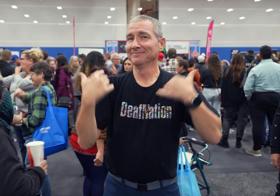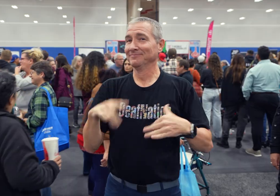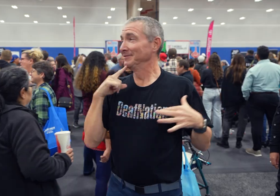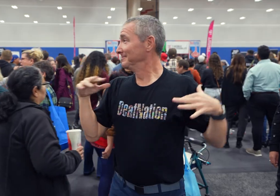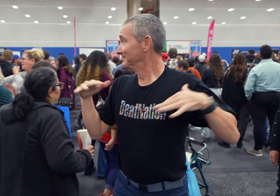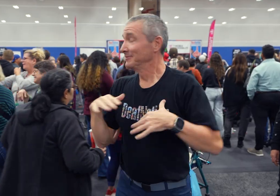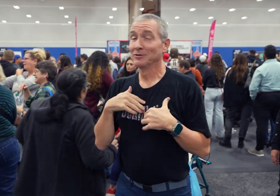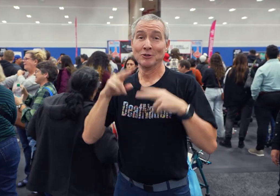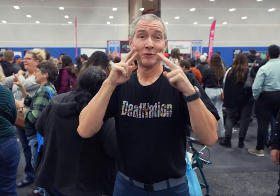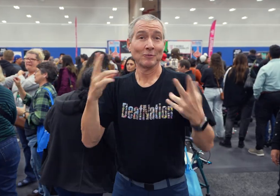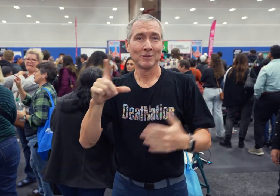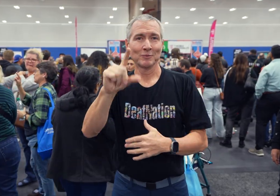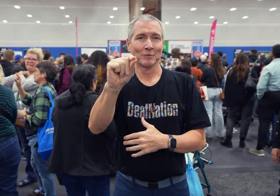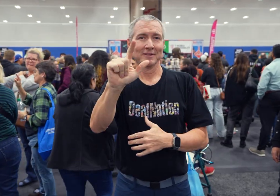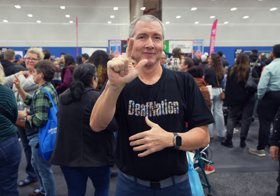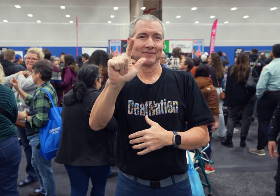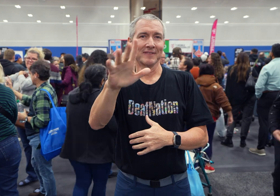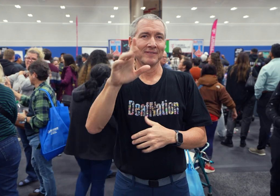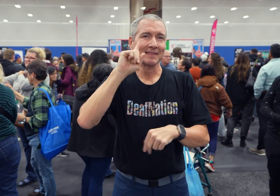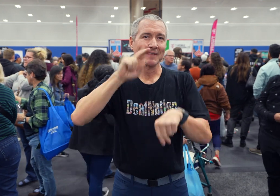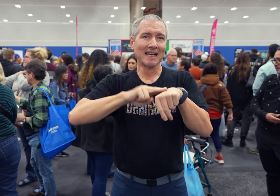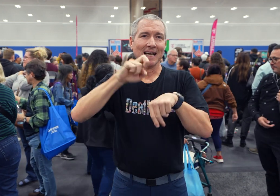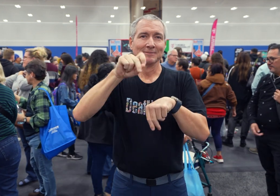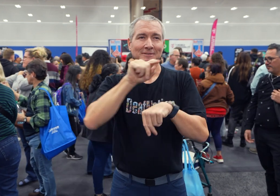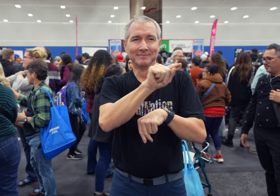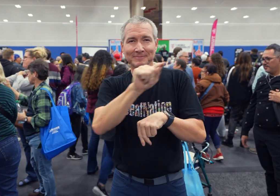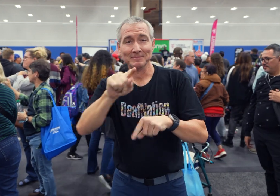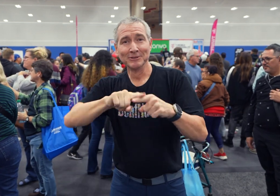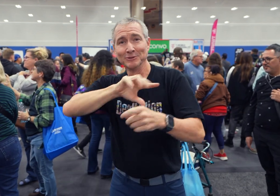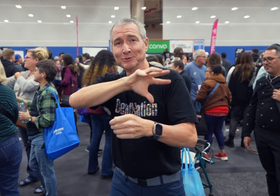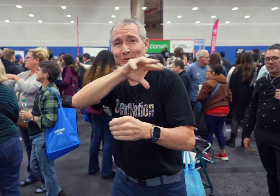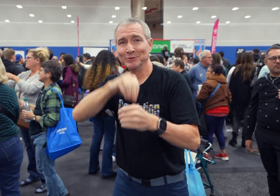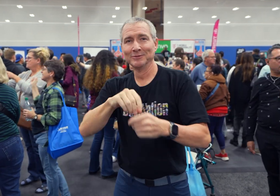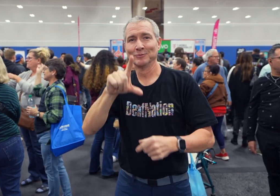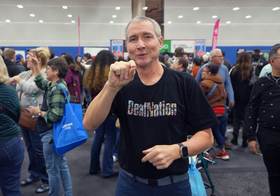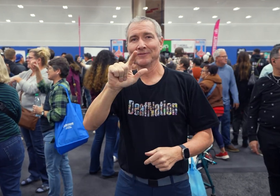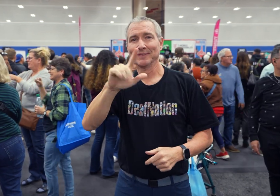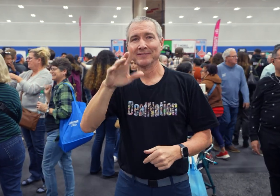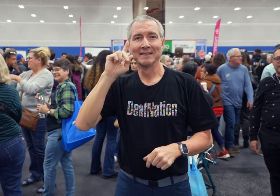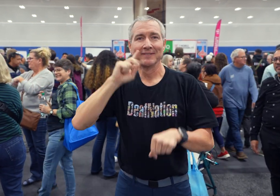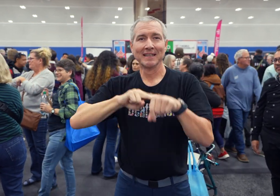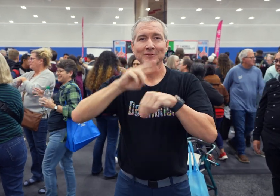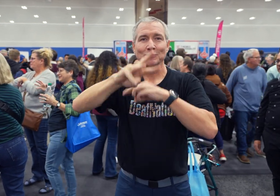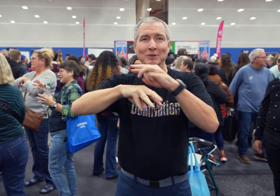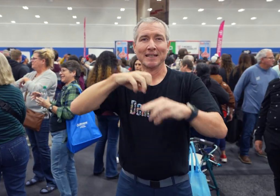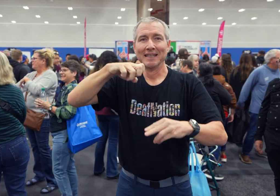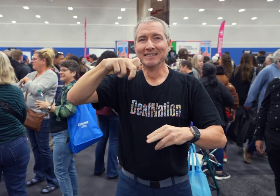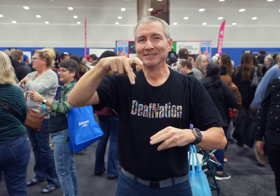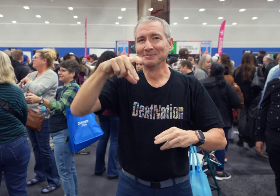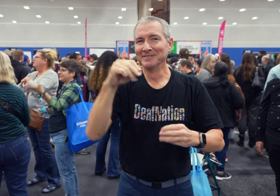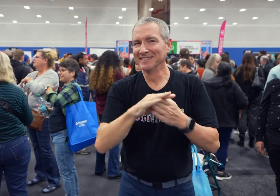We're looking forward to 2025 for next year's DeafNation Expo, which includes the 2025 DeafNation World Expo.